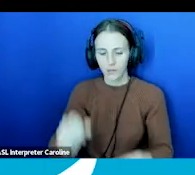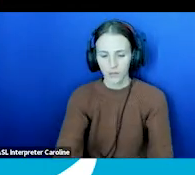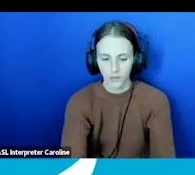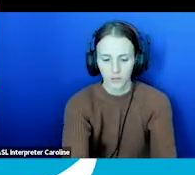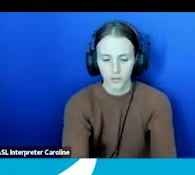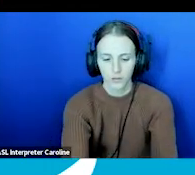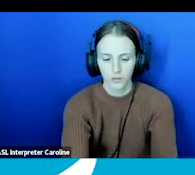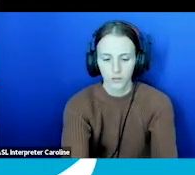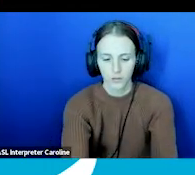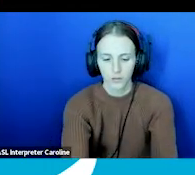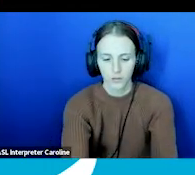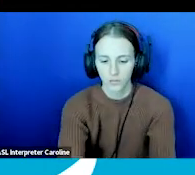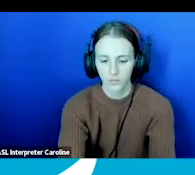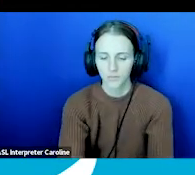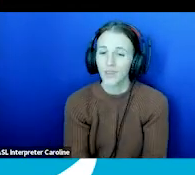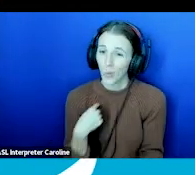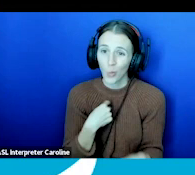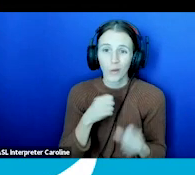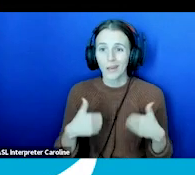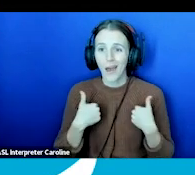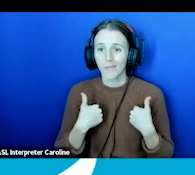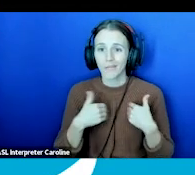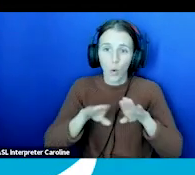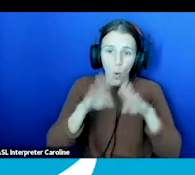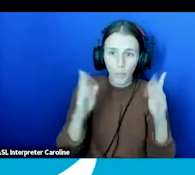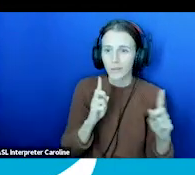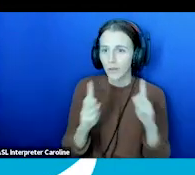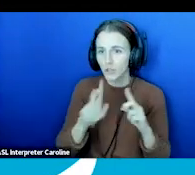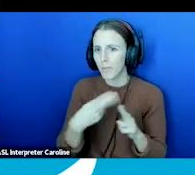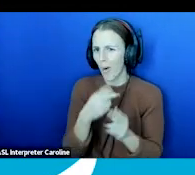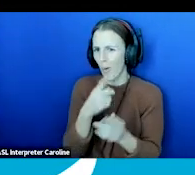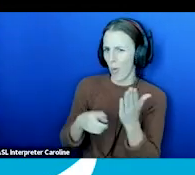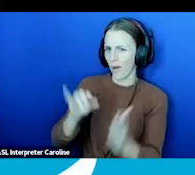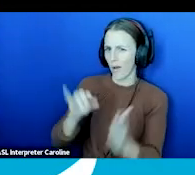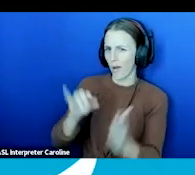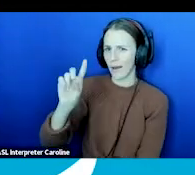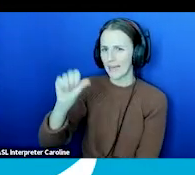THE COLLABORATIVE WORK MODEL WITH DRS AND MAKING SURE COUNSELORS ARE UNDERSTANDING WHAT THEY ARE